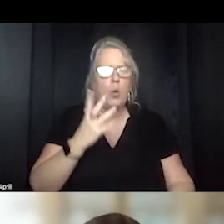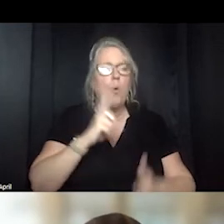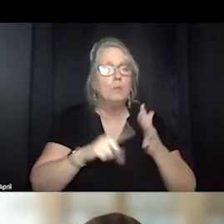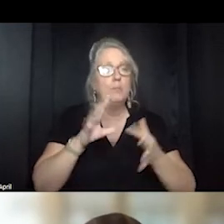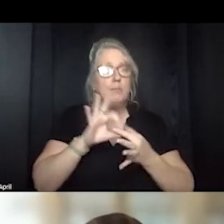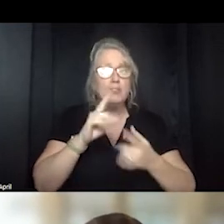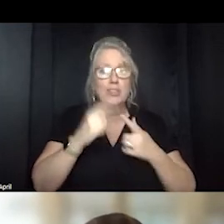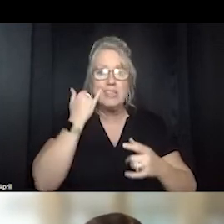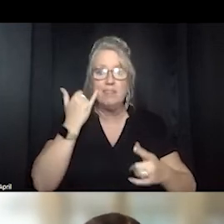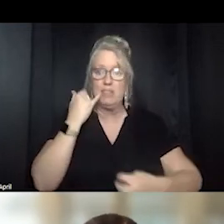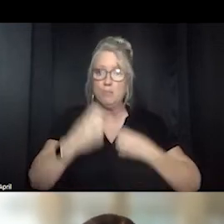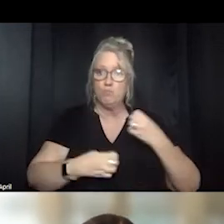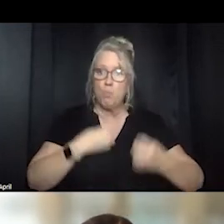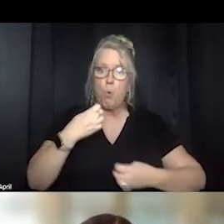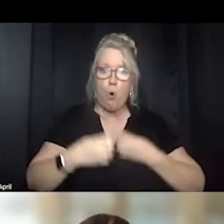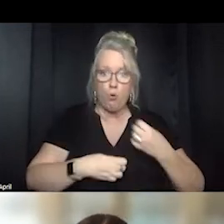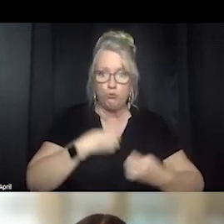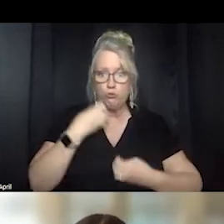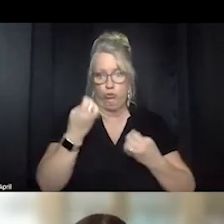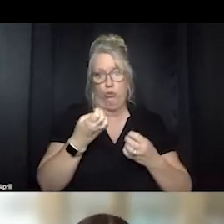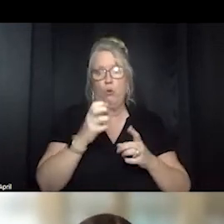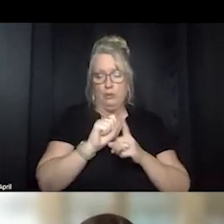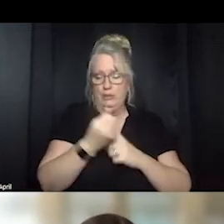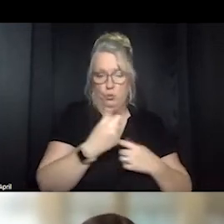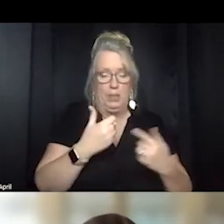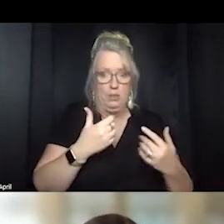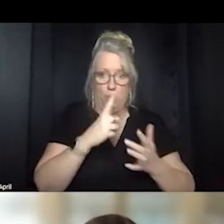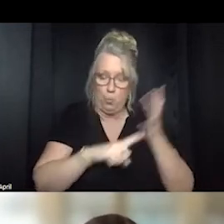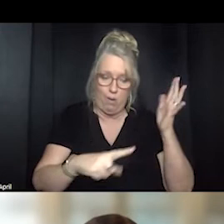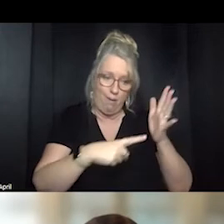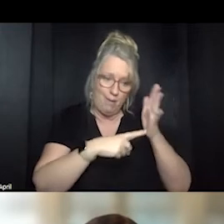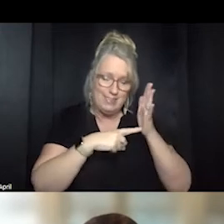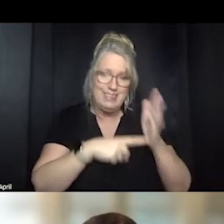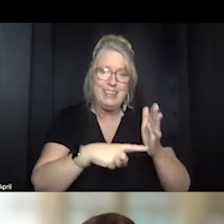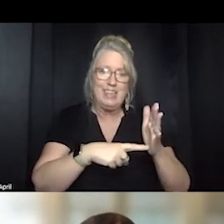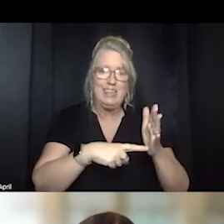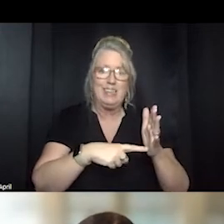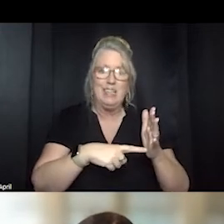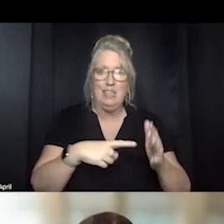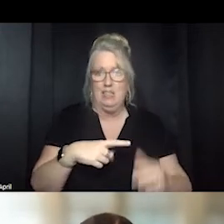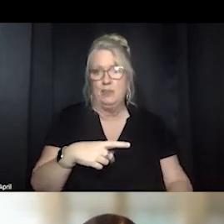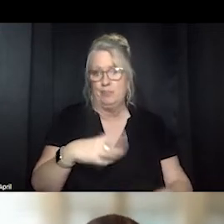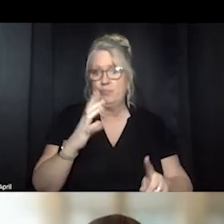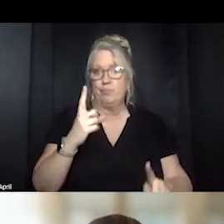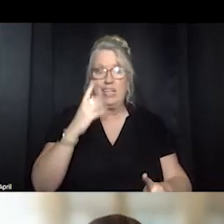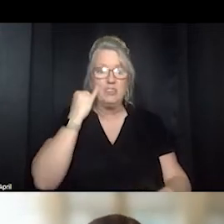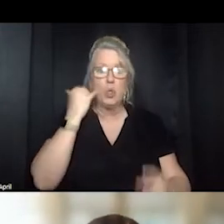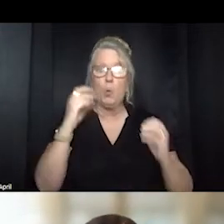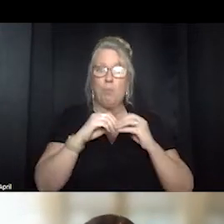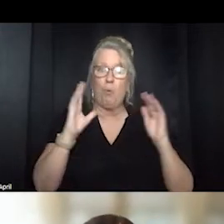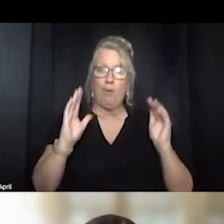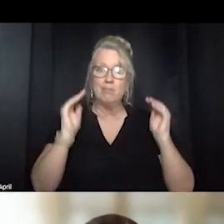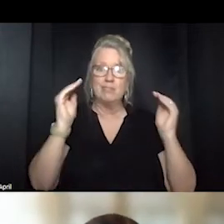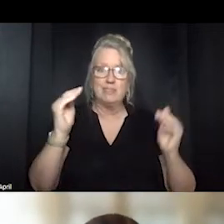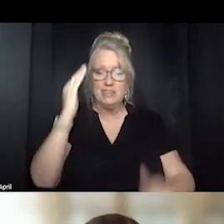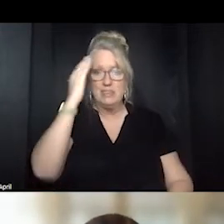SITUATIONS. NOT WHAT HE WAS INDICATING. IN A HEIGHTENED SCENARIO. TEENS MIGHT BE PROCESSION